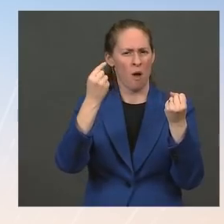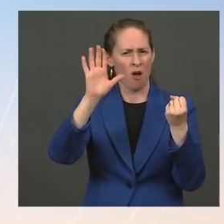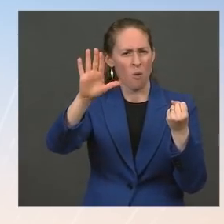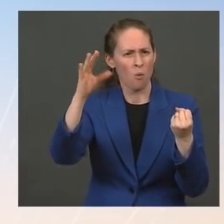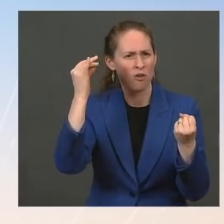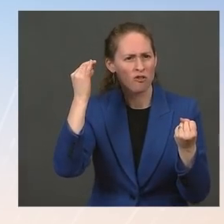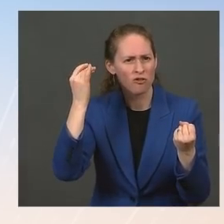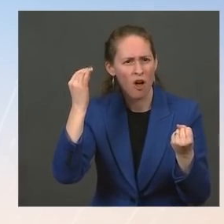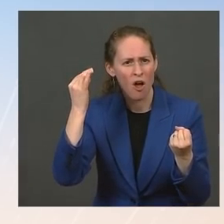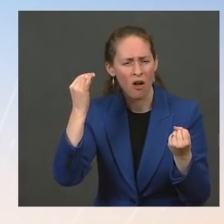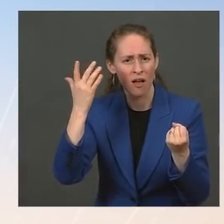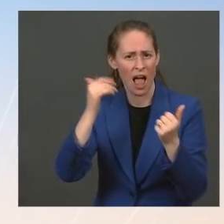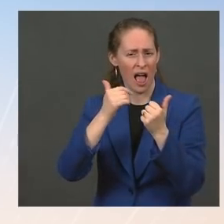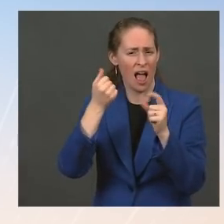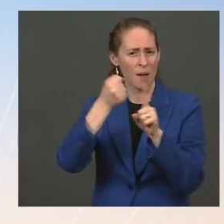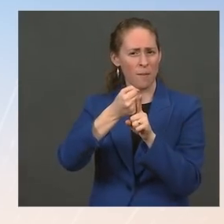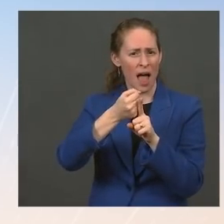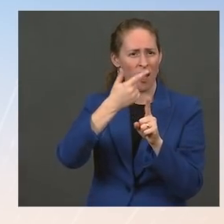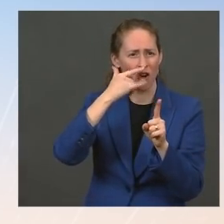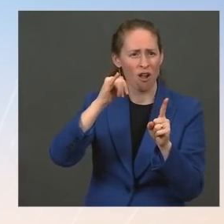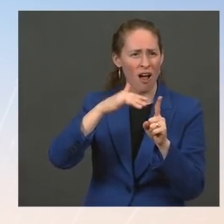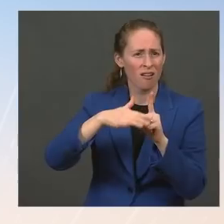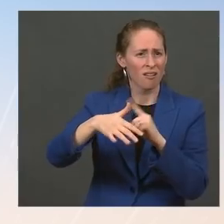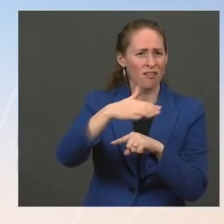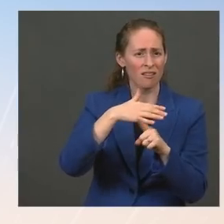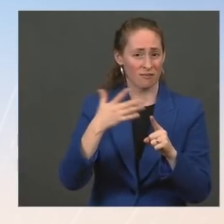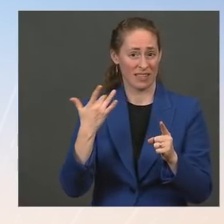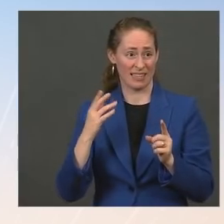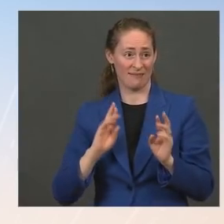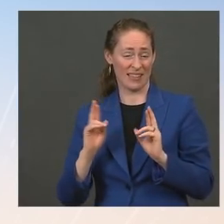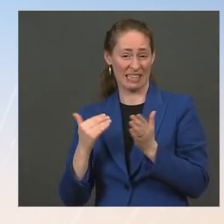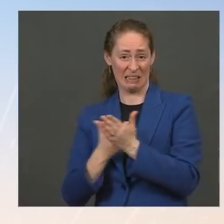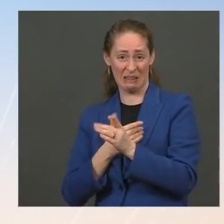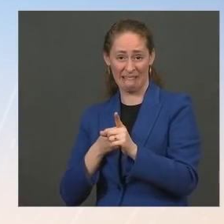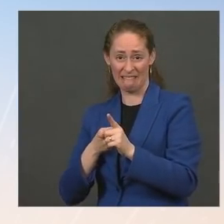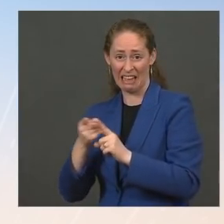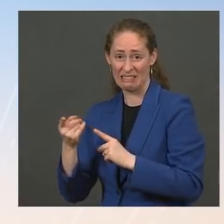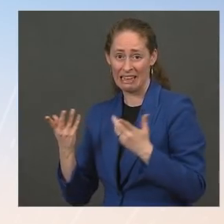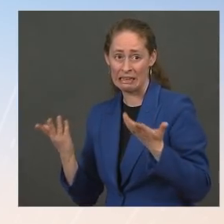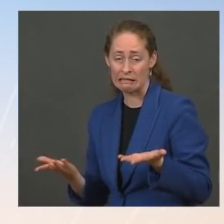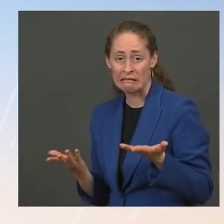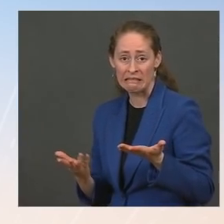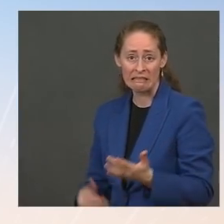Ms. Psaki: Well, I would say that what we continue to do -- we're obviously going to abide by the law